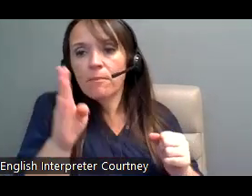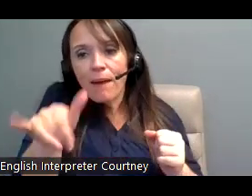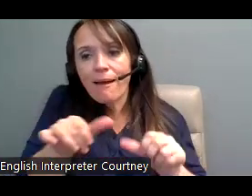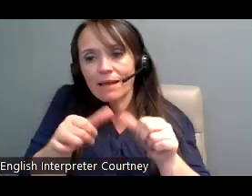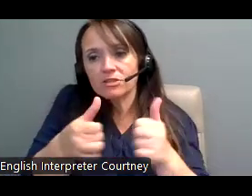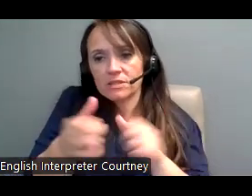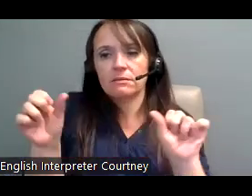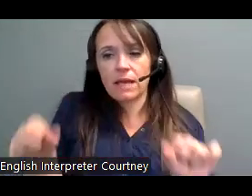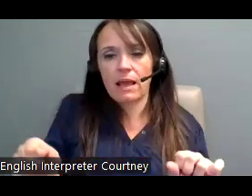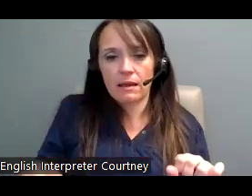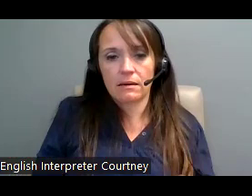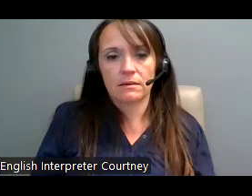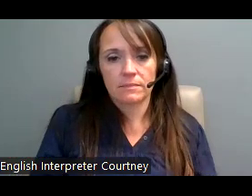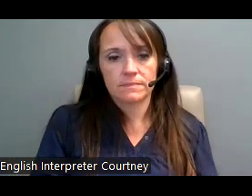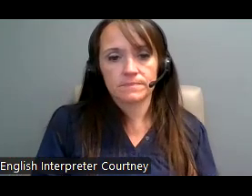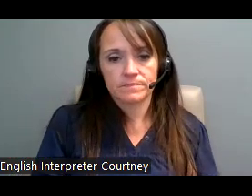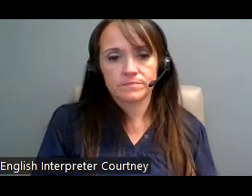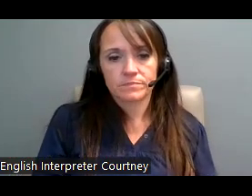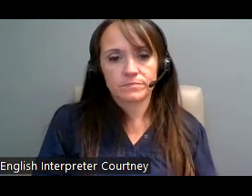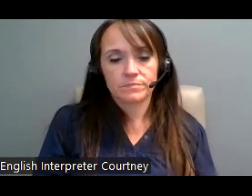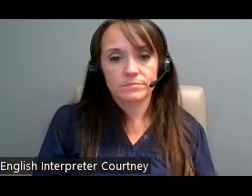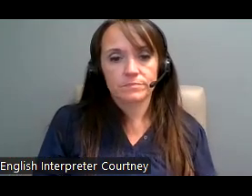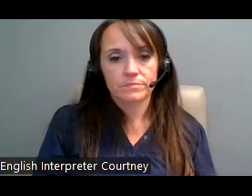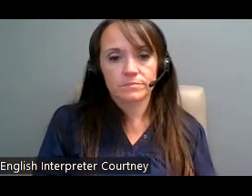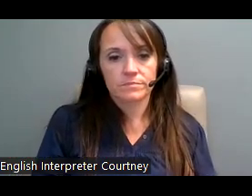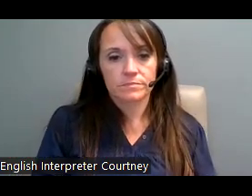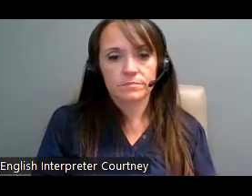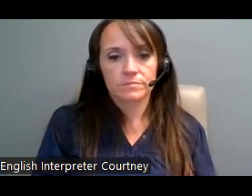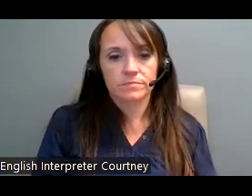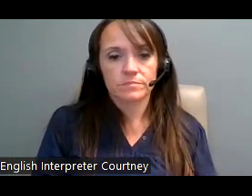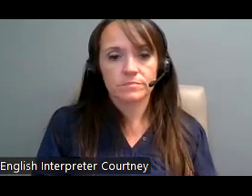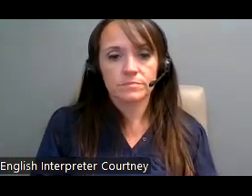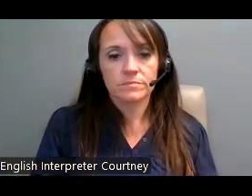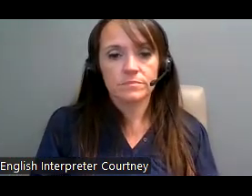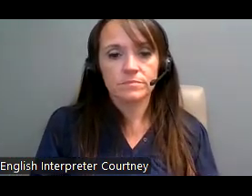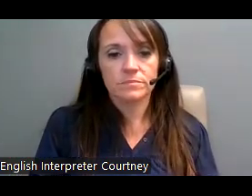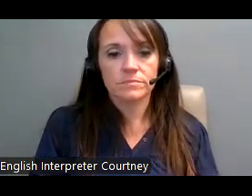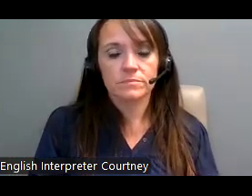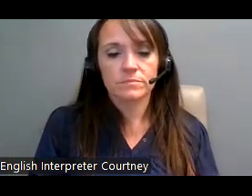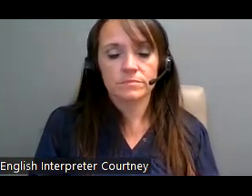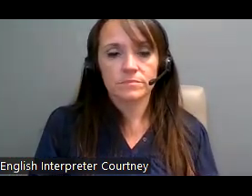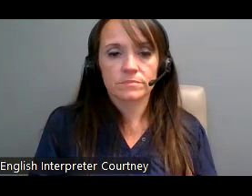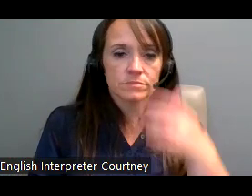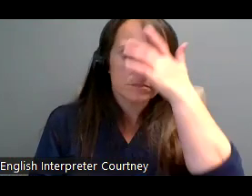That's a good reason talking about looking at the waivers that you're trying to get on. Do a lot of